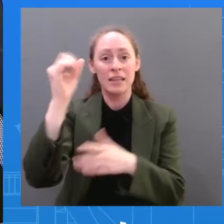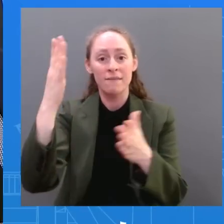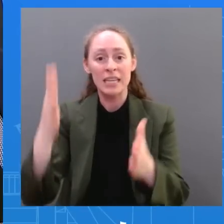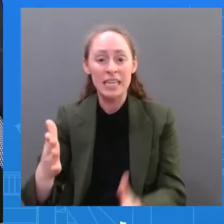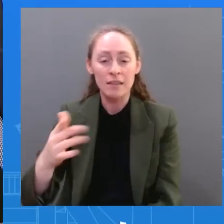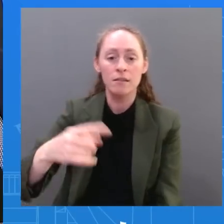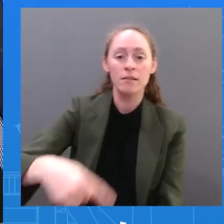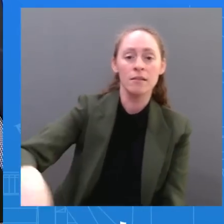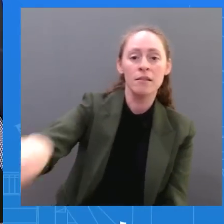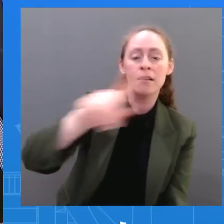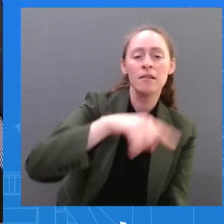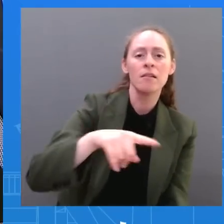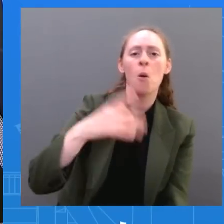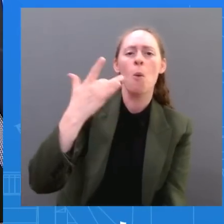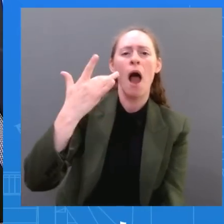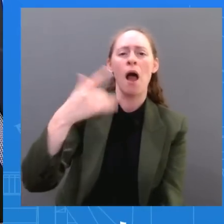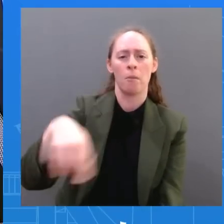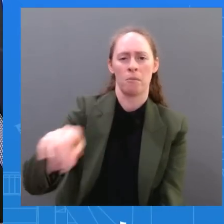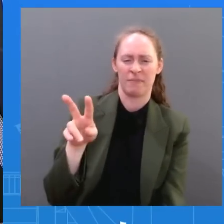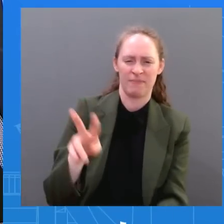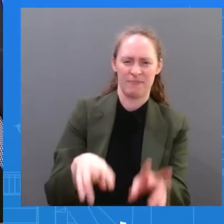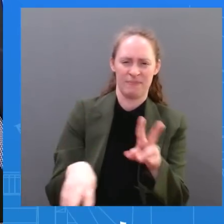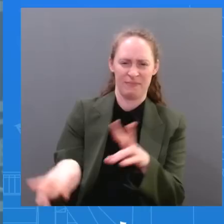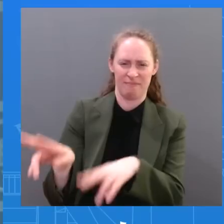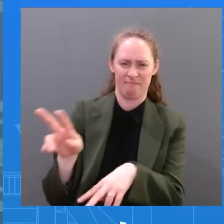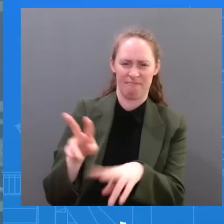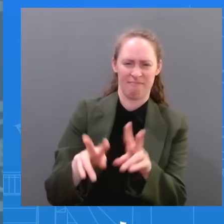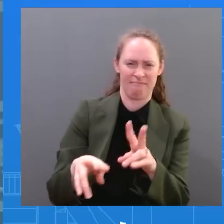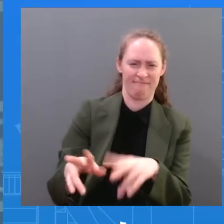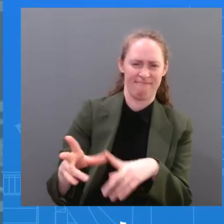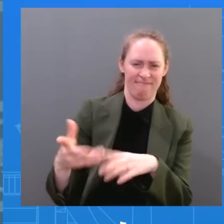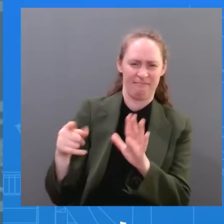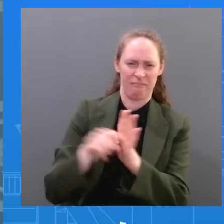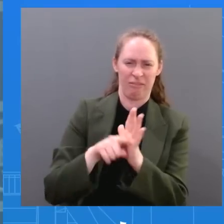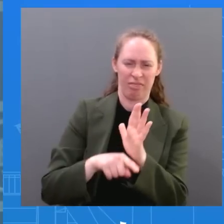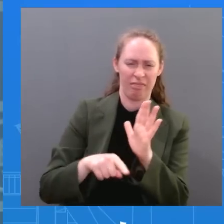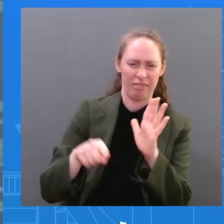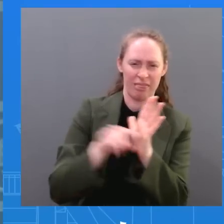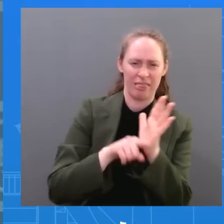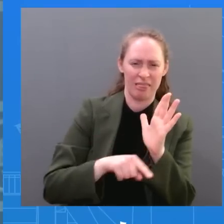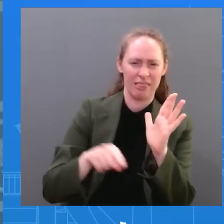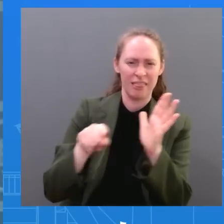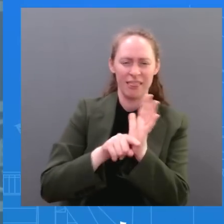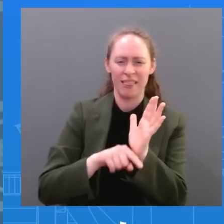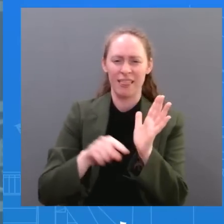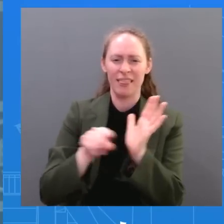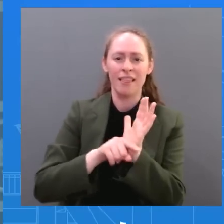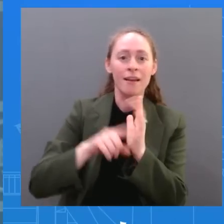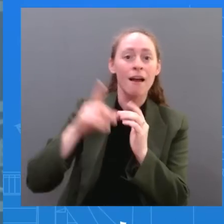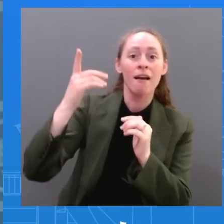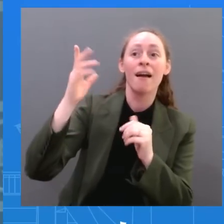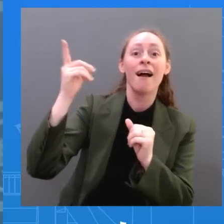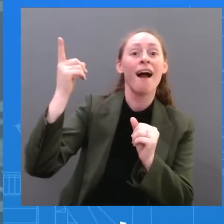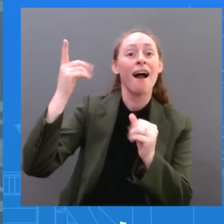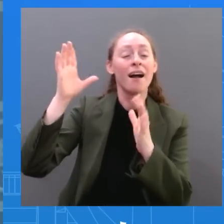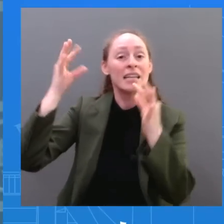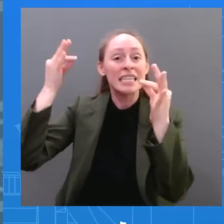disagree with that assessment you just gave? Ms. Jean-Pierre: Well, I can't speak for them. I can only speak to what we're trying to do. I can only speak to -- The Press: But why do you think